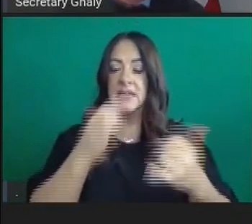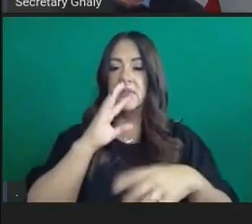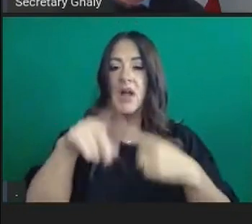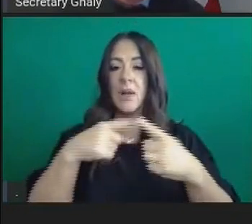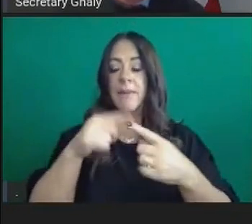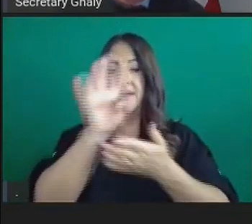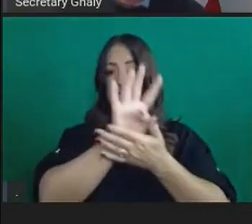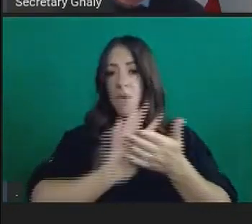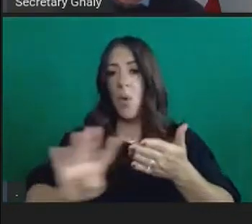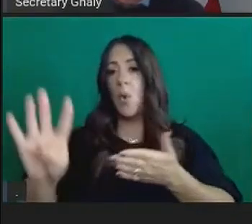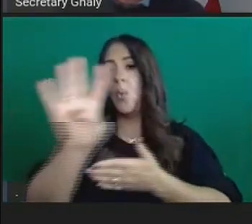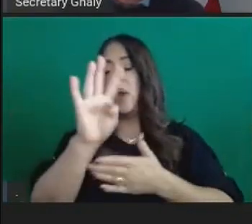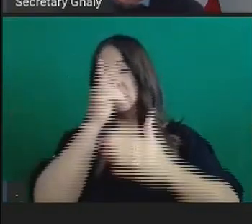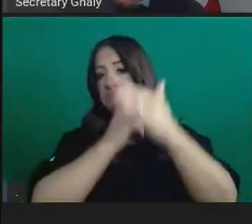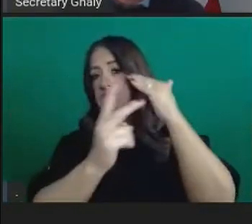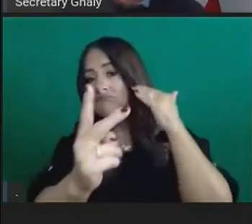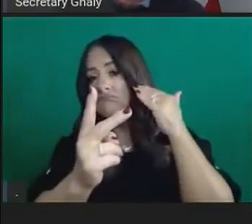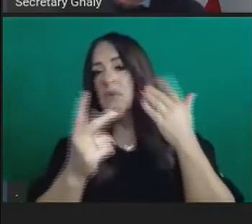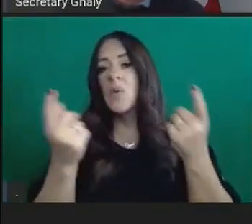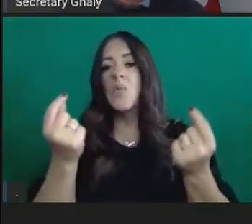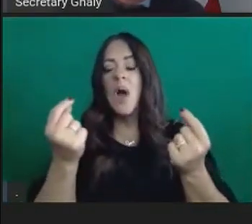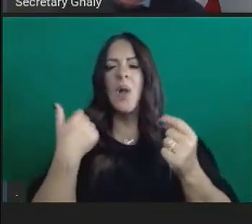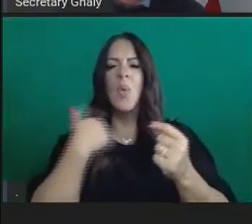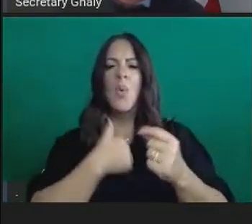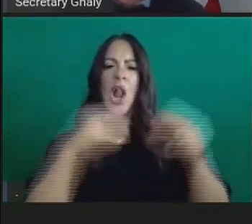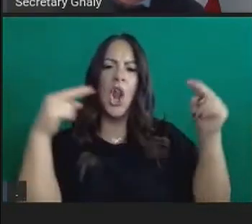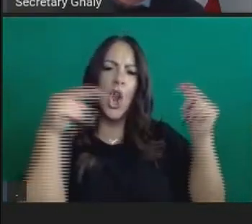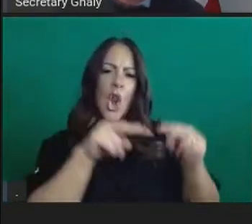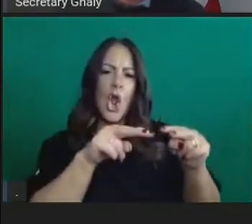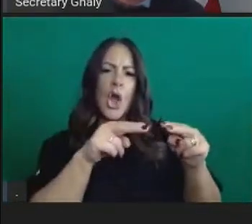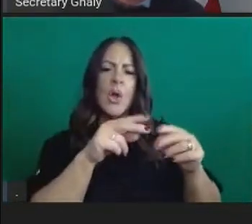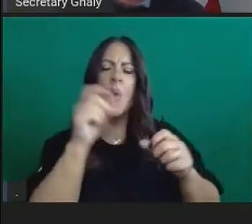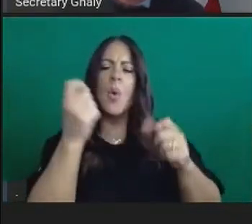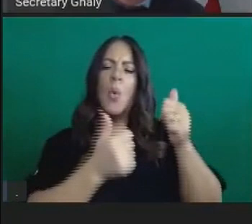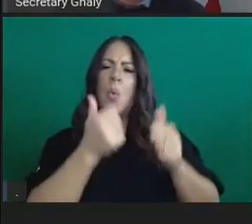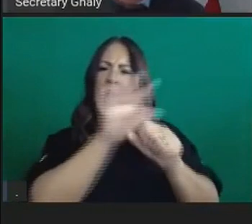HERE ARE SOME MORE SPECIFICS IF YOU LOOK AT THE DATA, THE INPUTS IN TO OUR PROJECTIONS